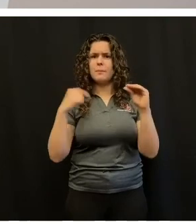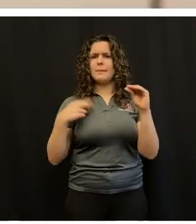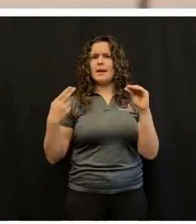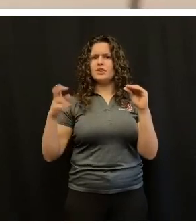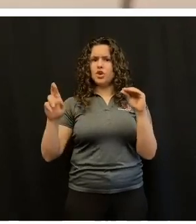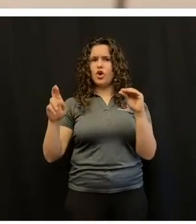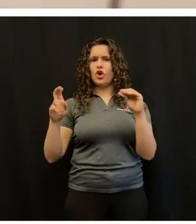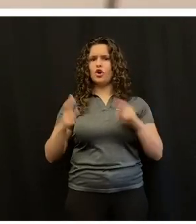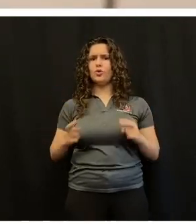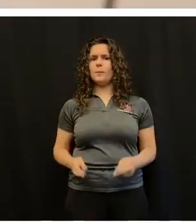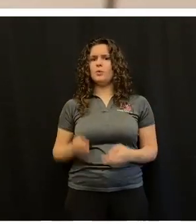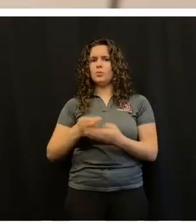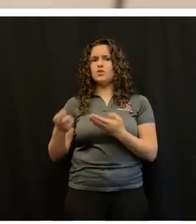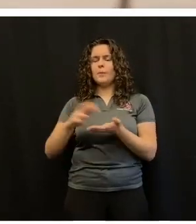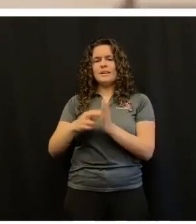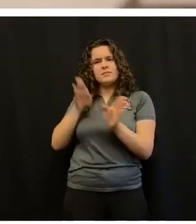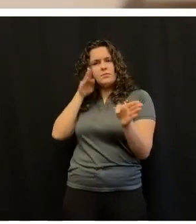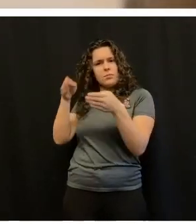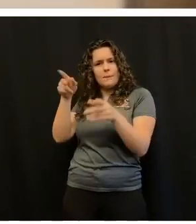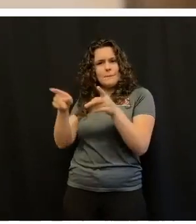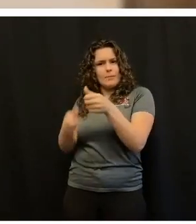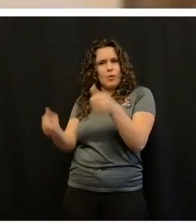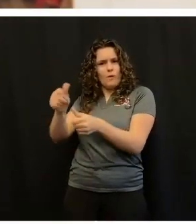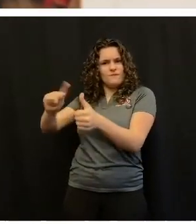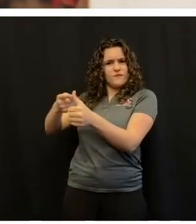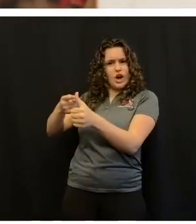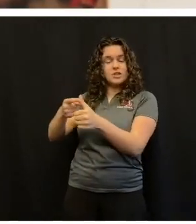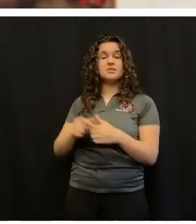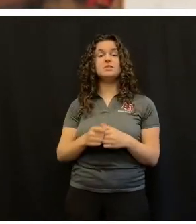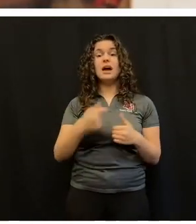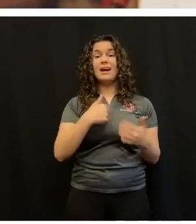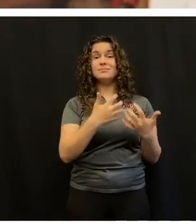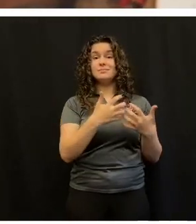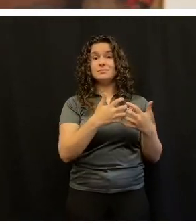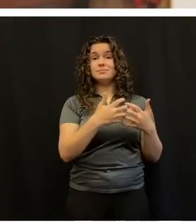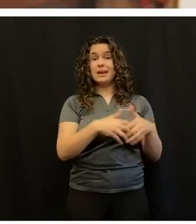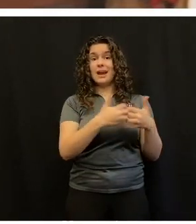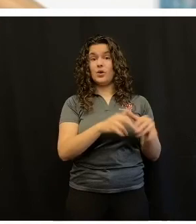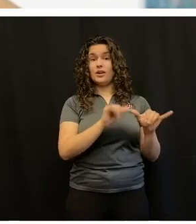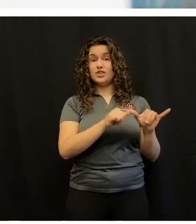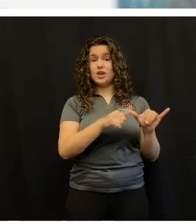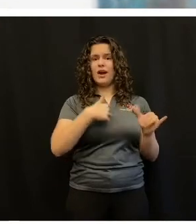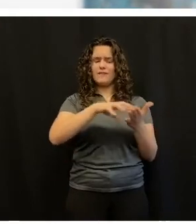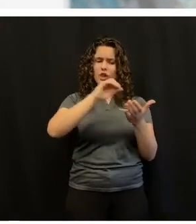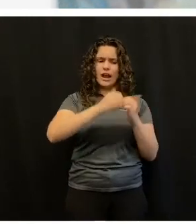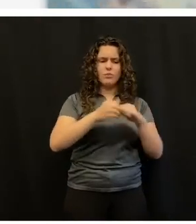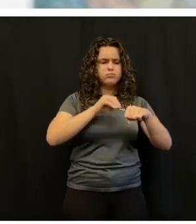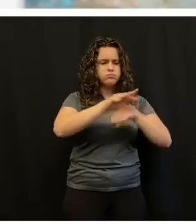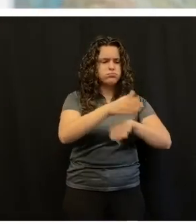[Marcus] Through the power of mechanical engineering, I've learned how to better the world around me. [Omar] Because of Lamar University,